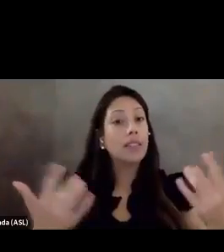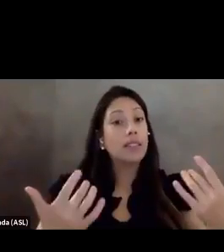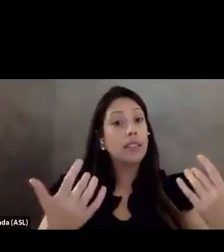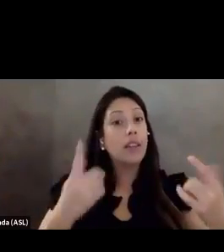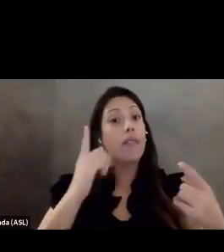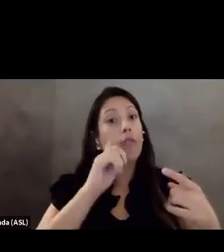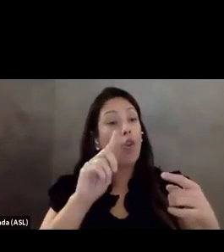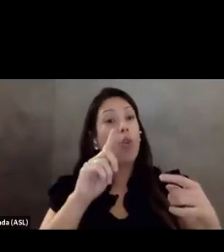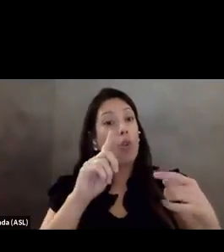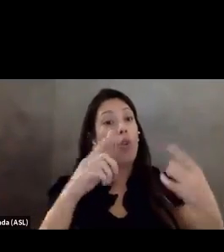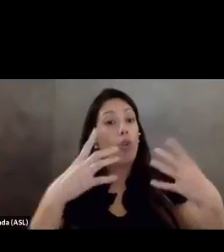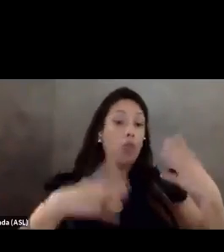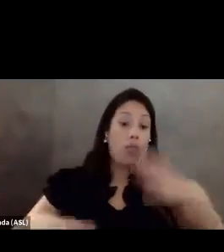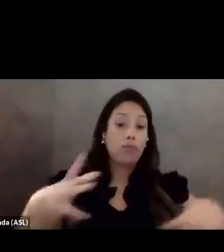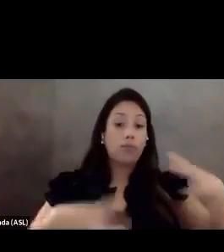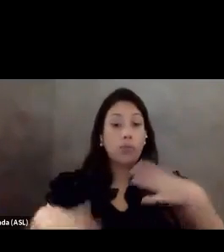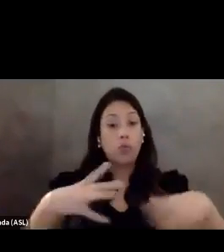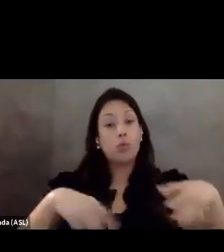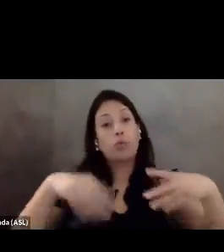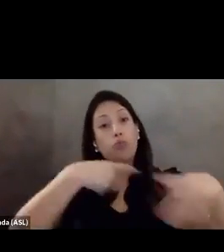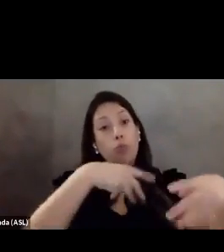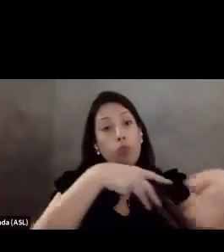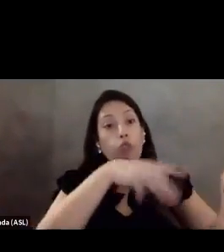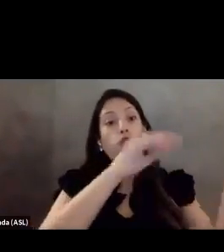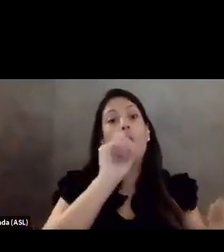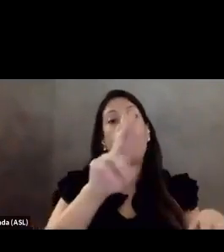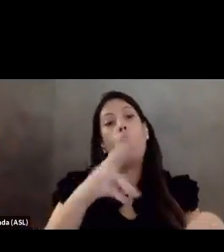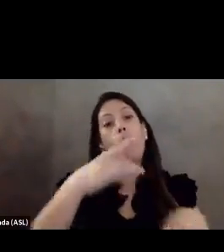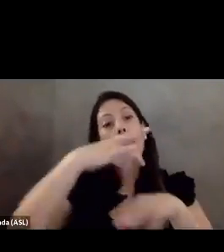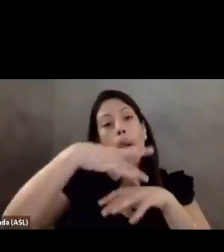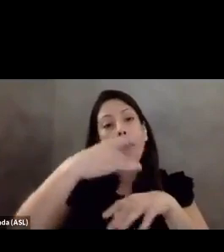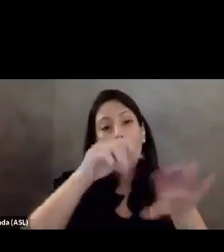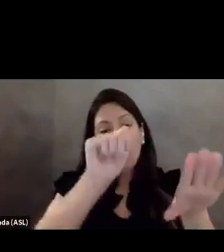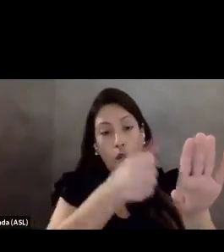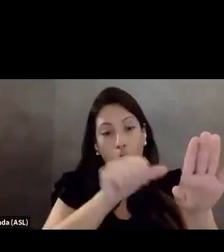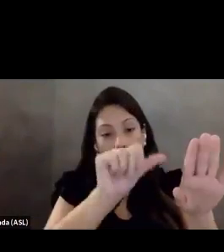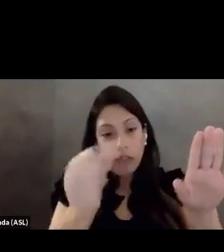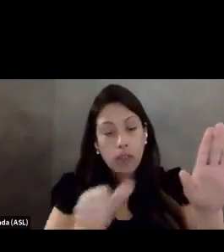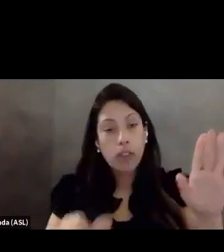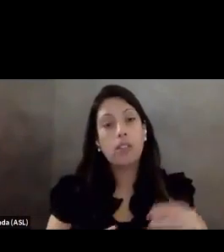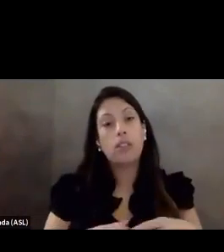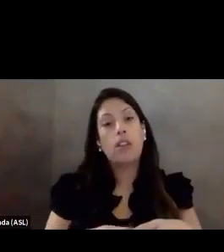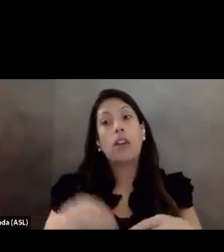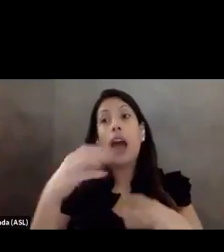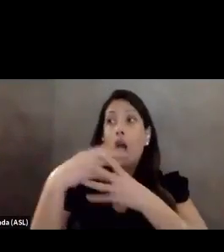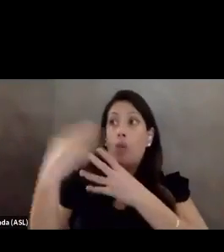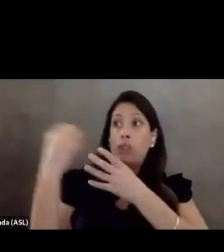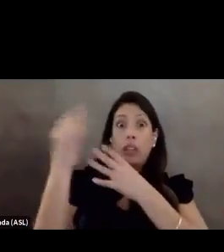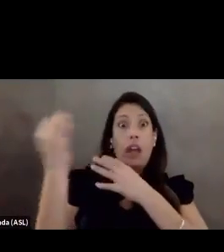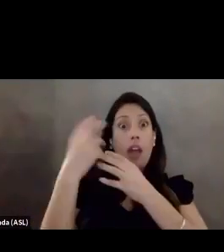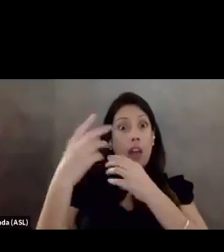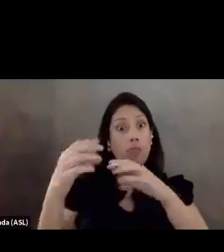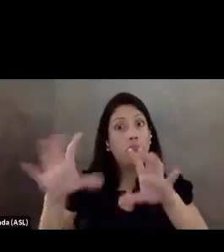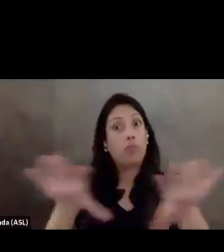no more than 12 people from no more than three households. With all of these outdoor activities, please remember to wear the protective